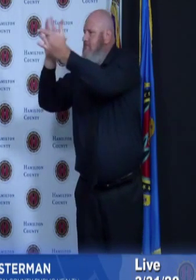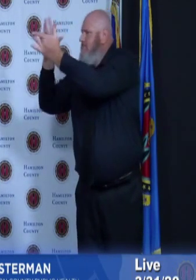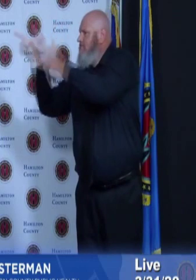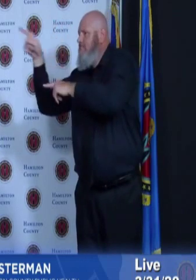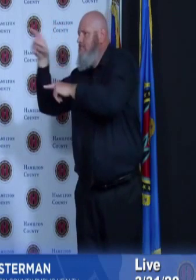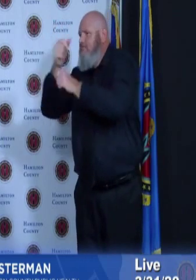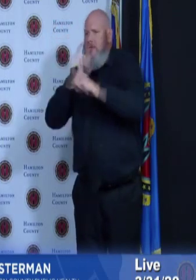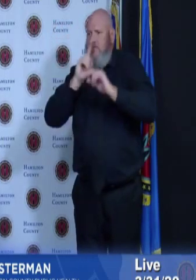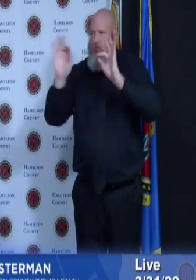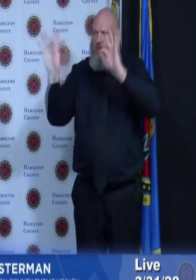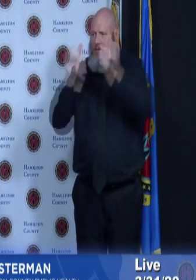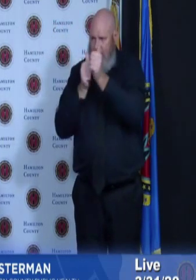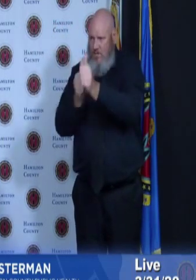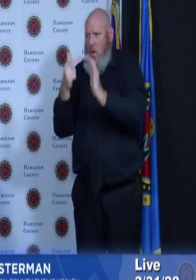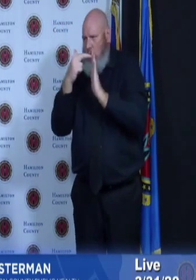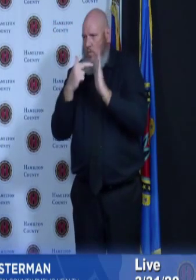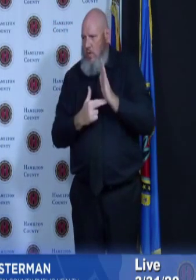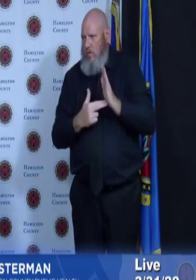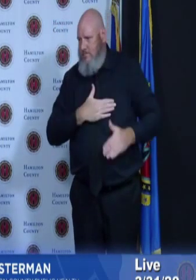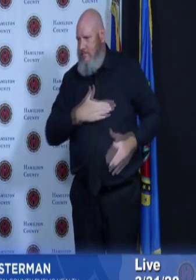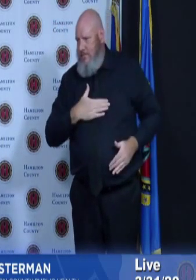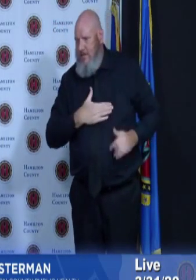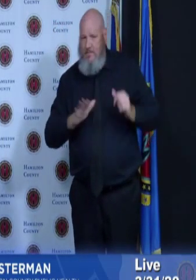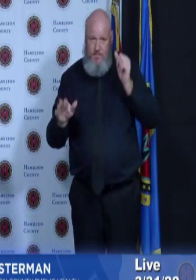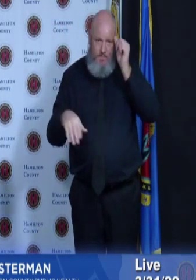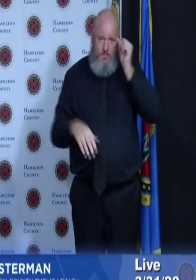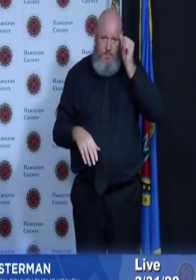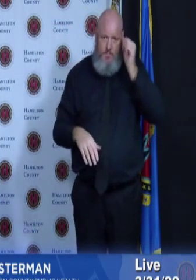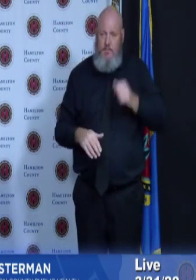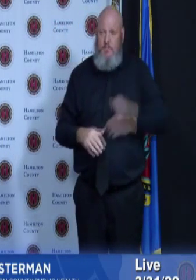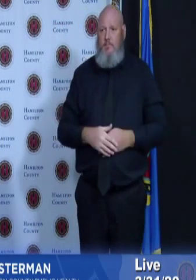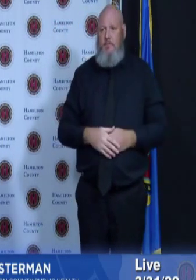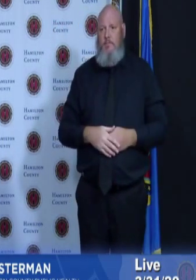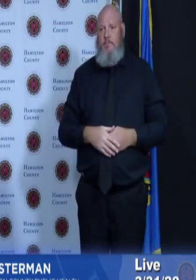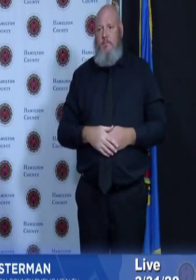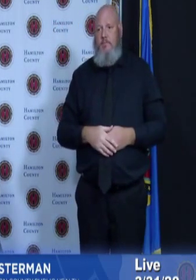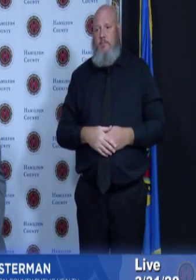thank you our next question is for Commissioner Driehaus this is from David